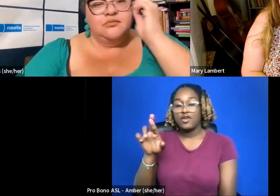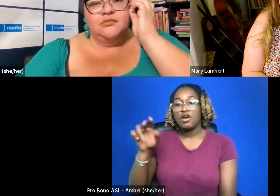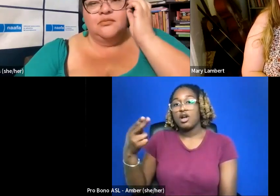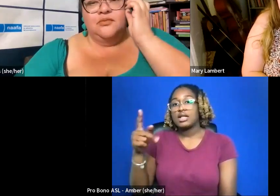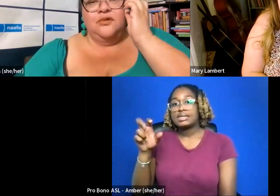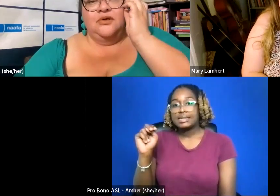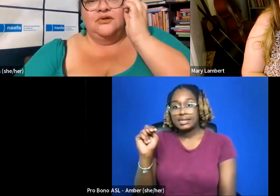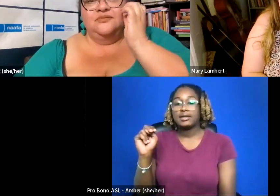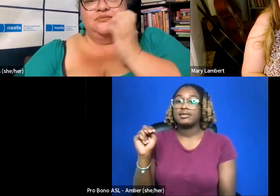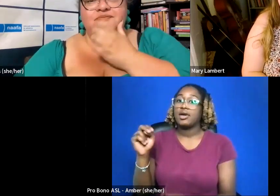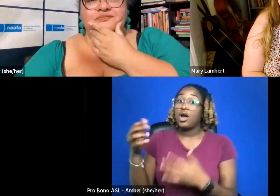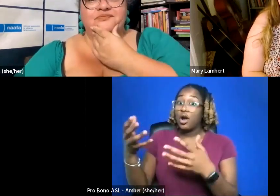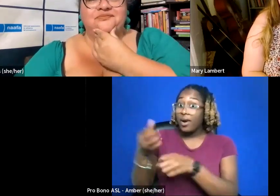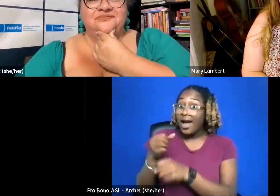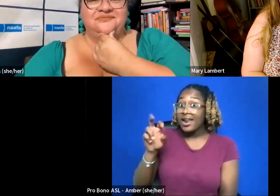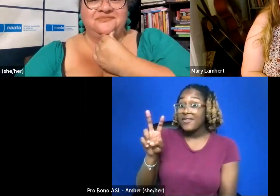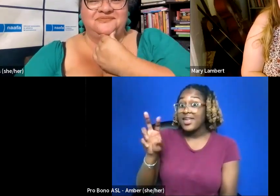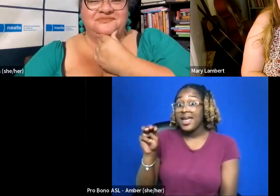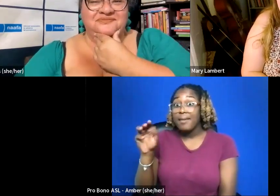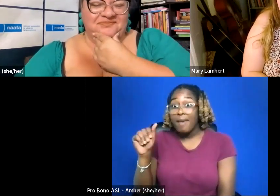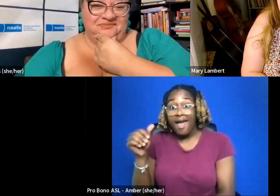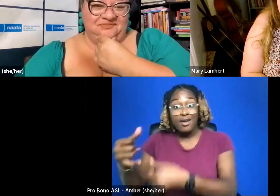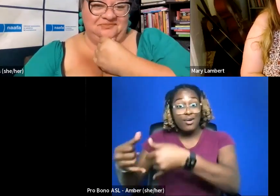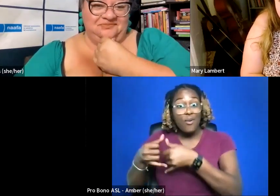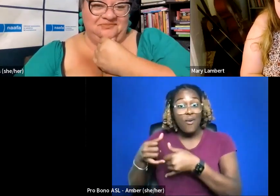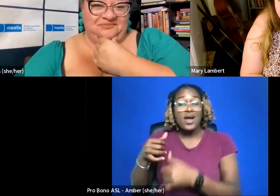We got a VMAs, and then I sang a duet with Madonna.